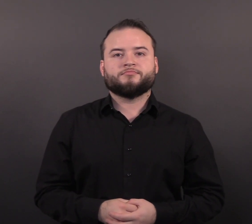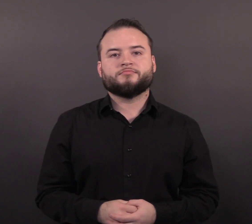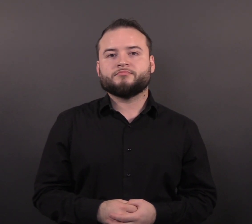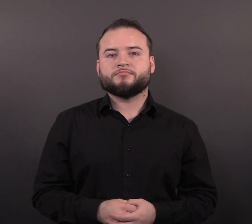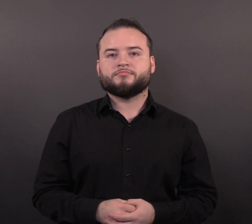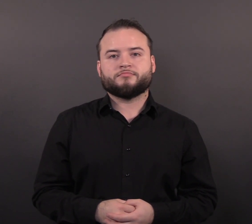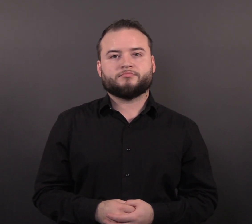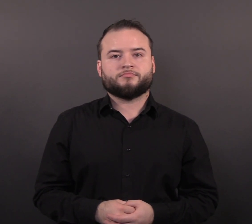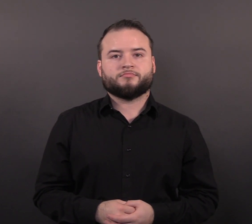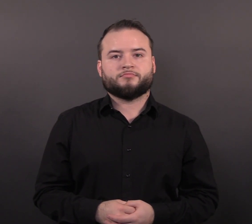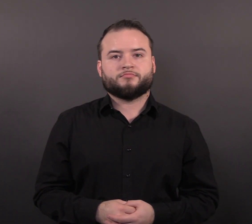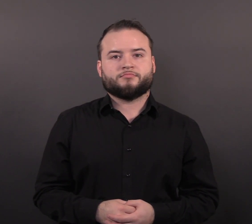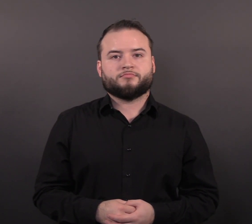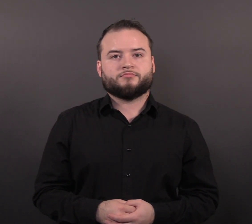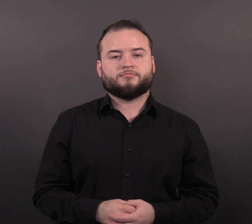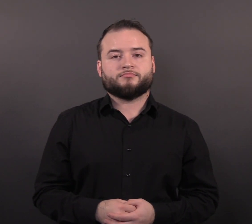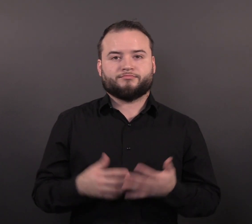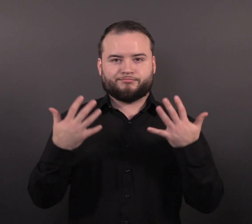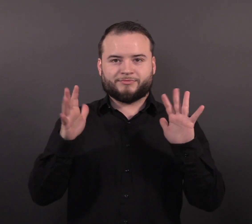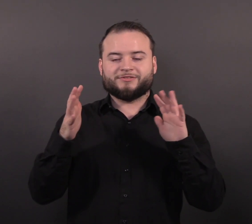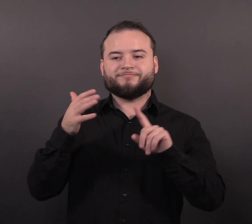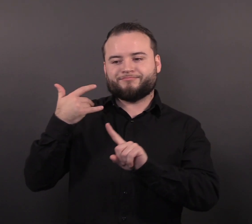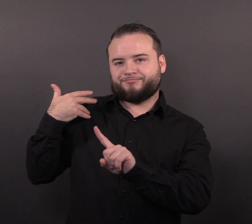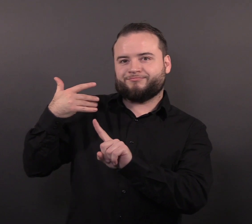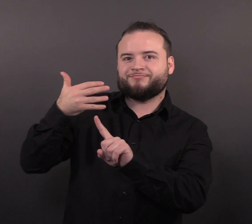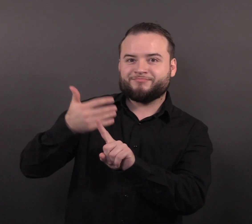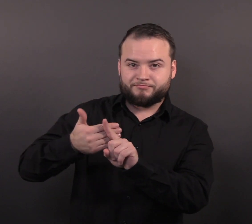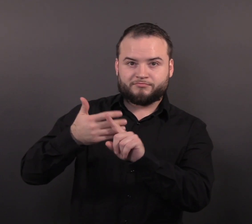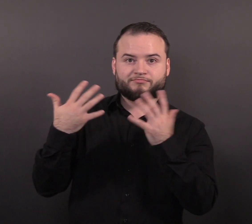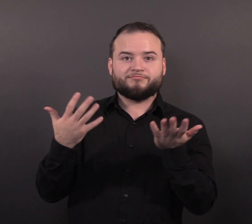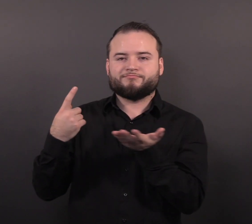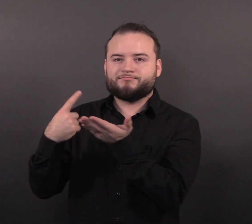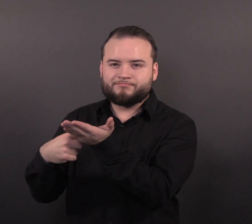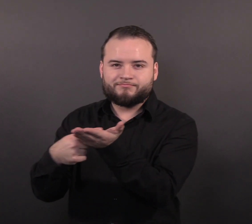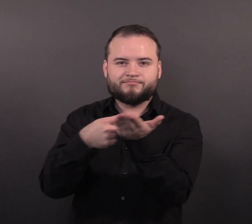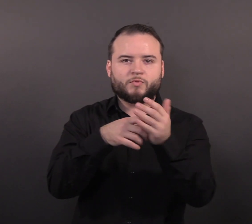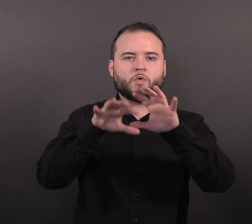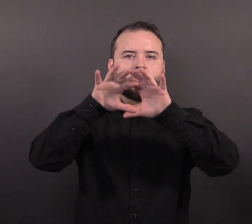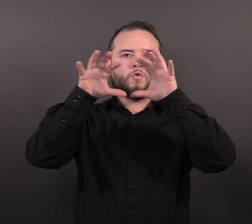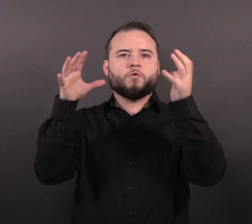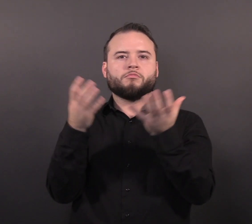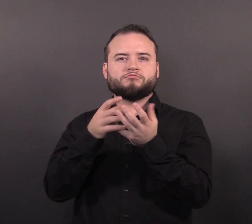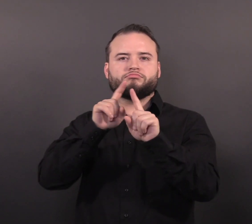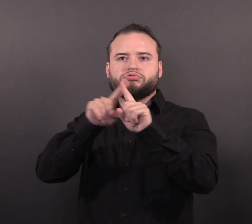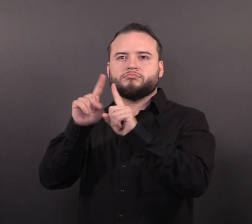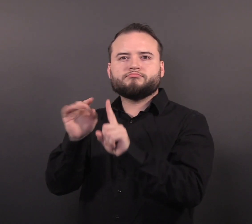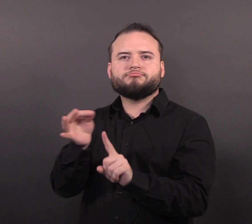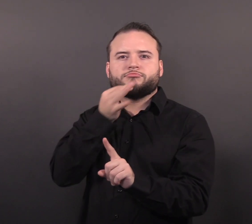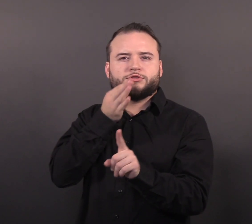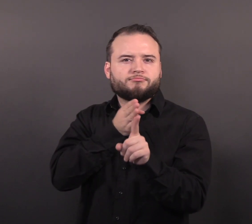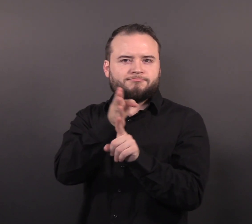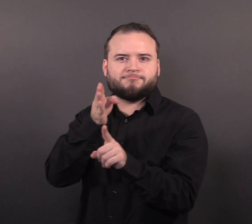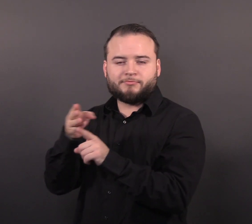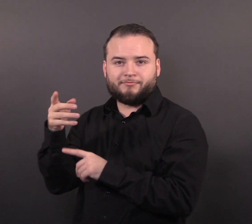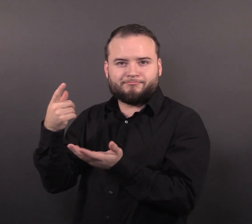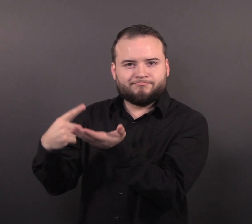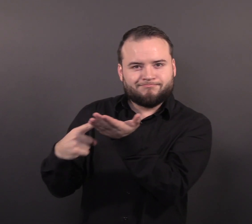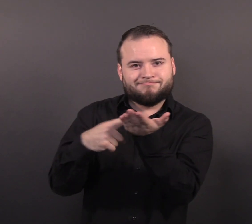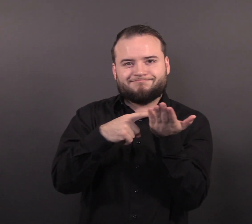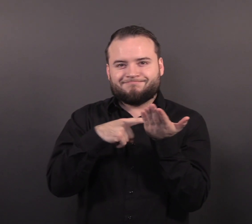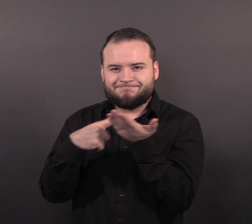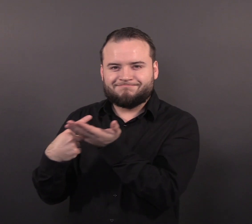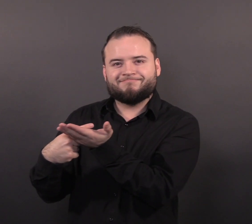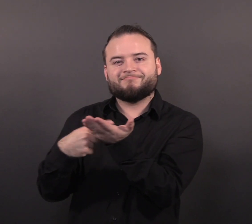Following a series of consultations with global experts, WHO will begin using a new preferred term